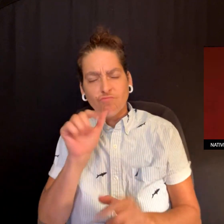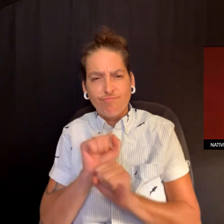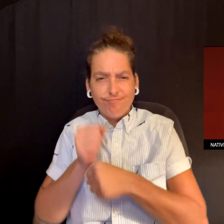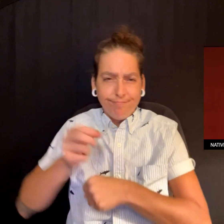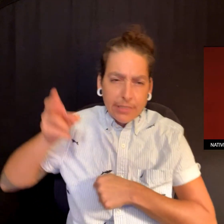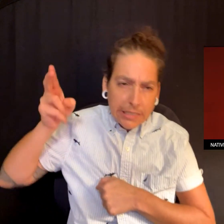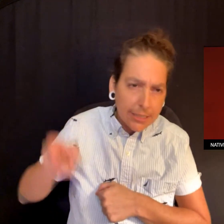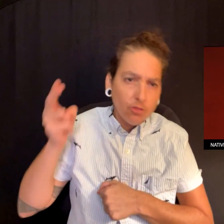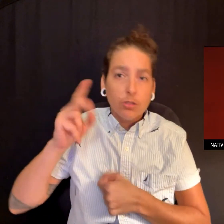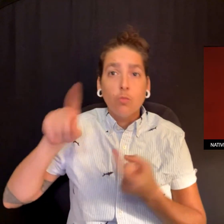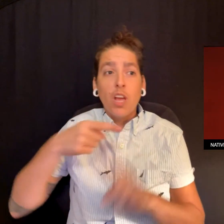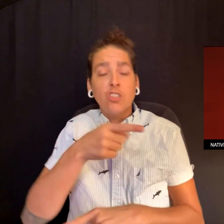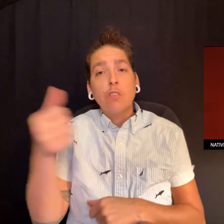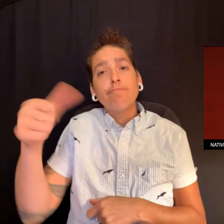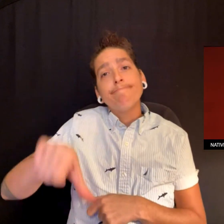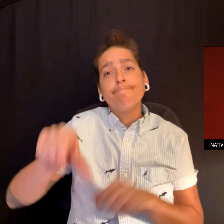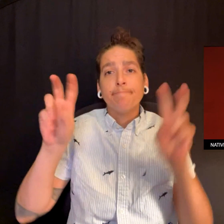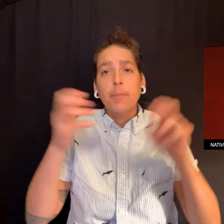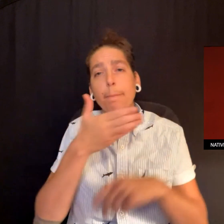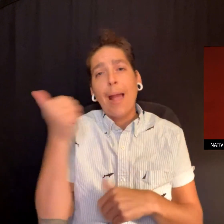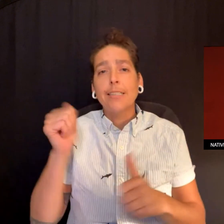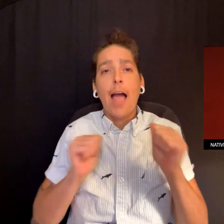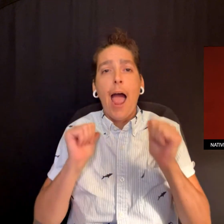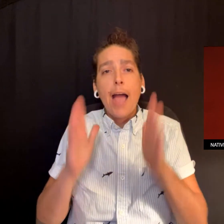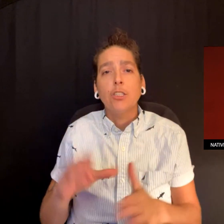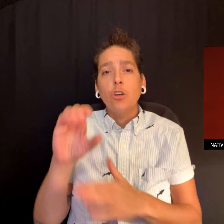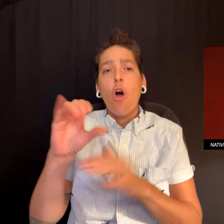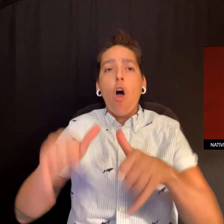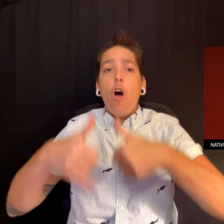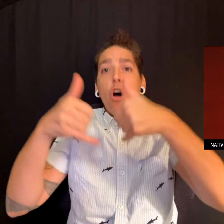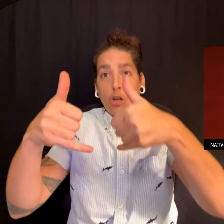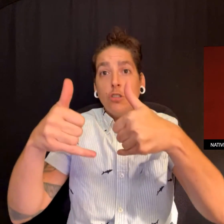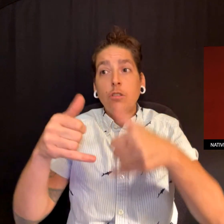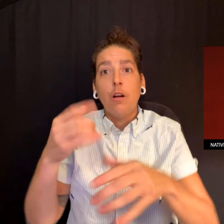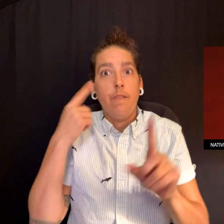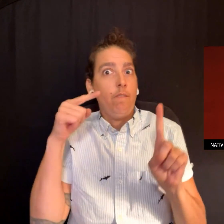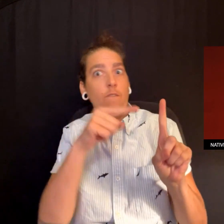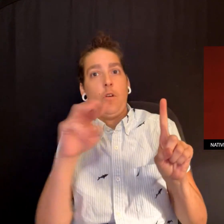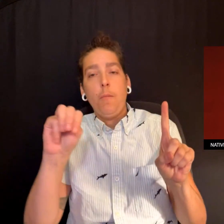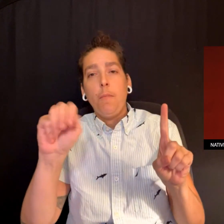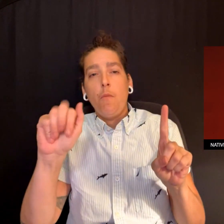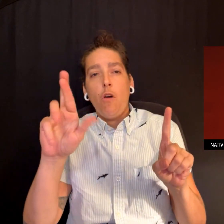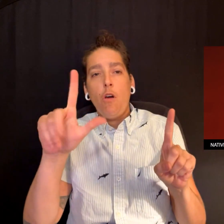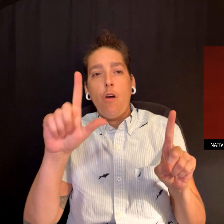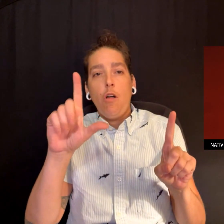She was a Native American actress and activist who made history when she declined